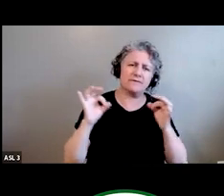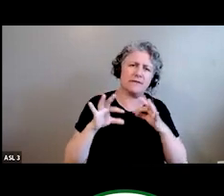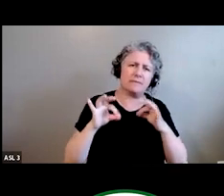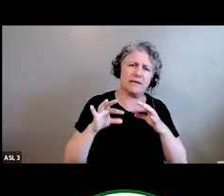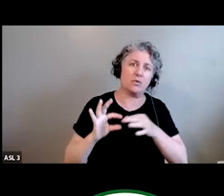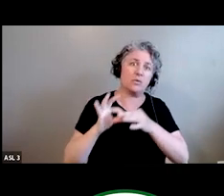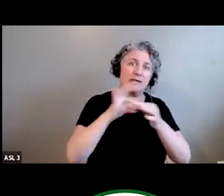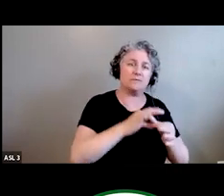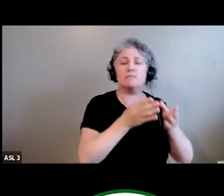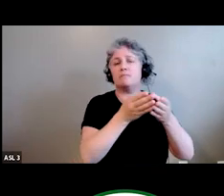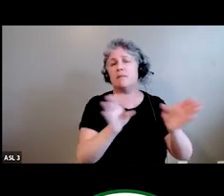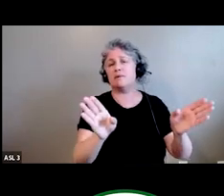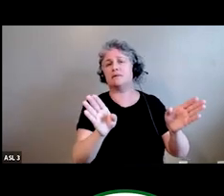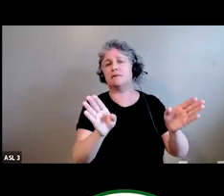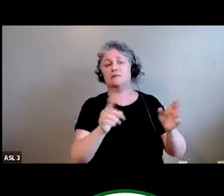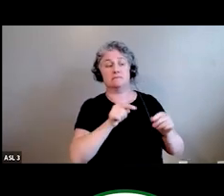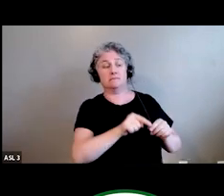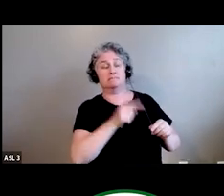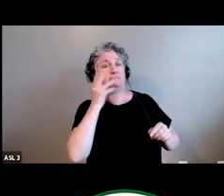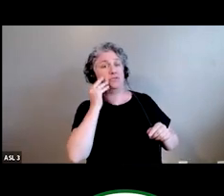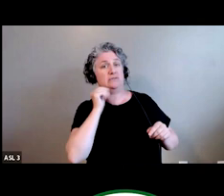of as soon as it happened, I jumped on my municipality.